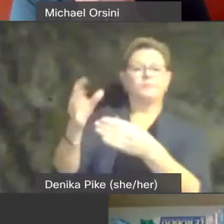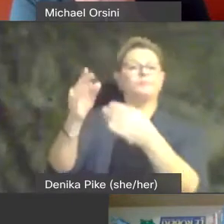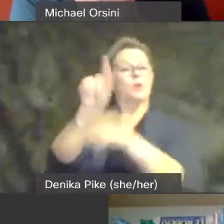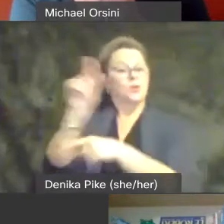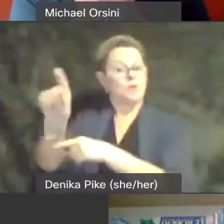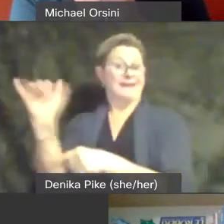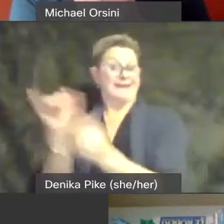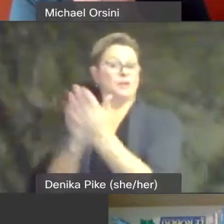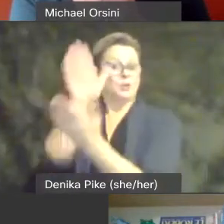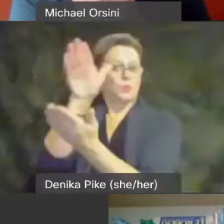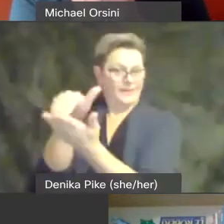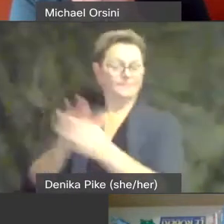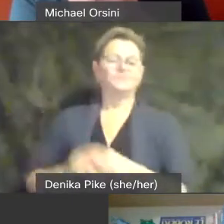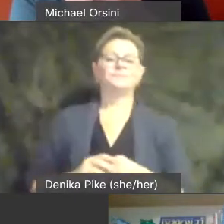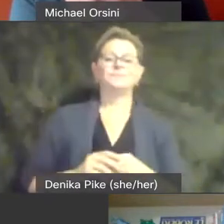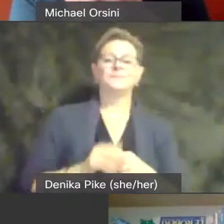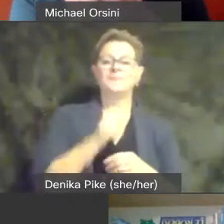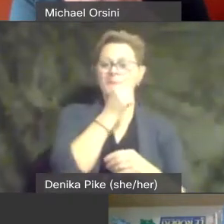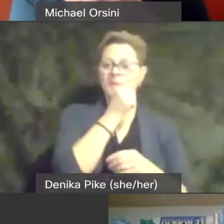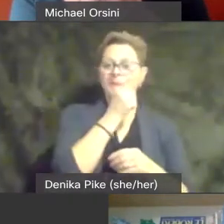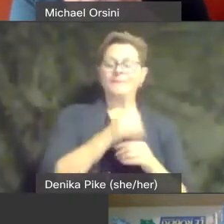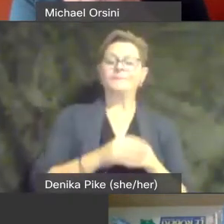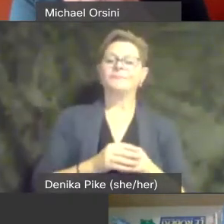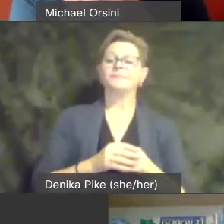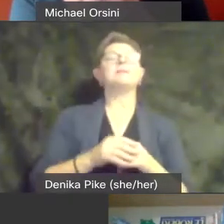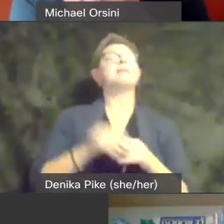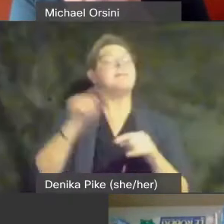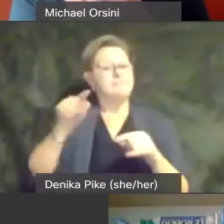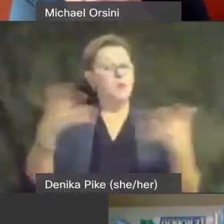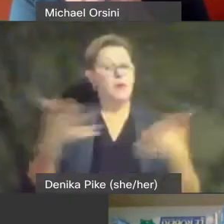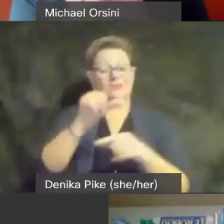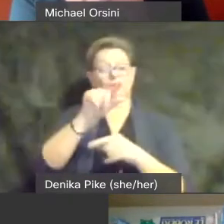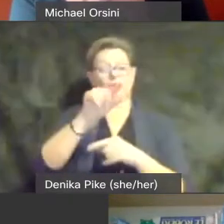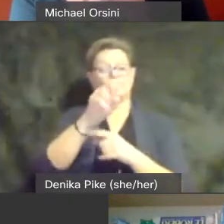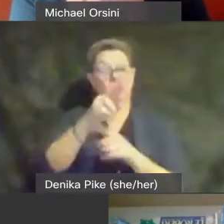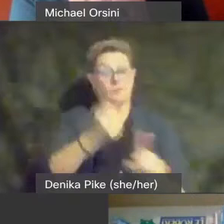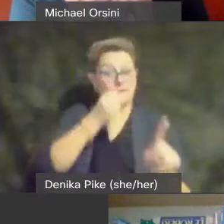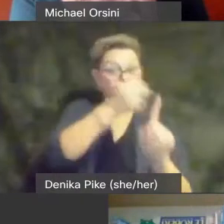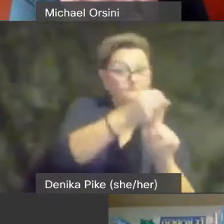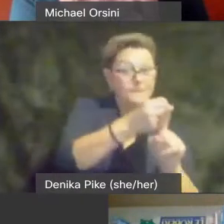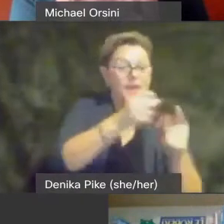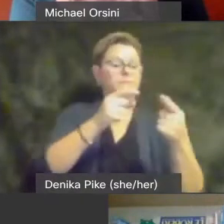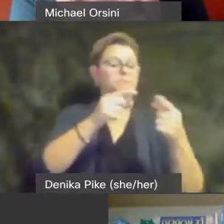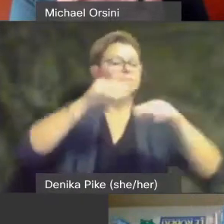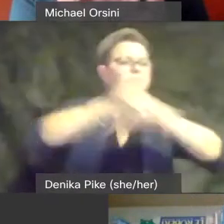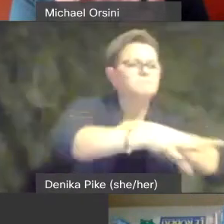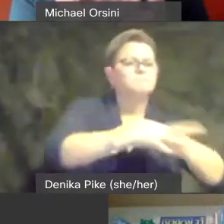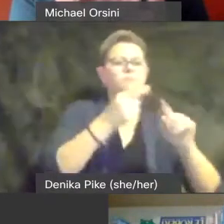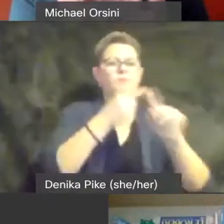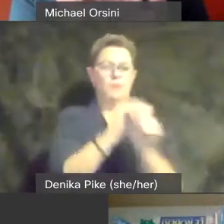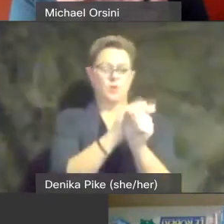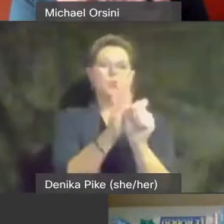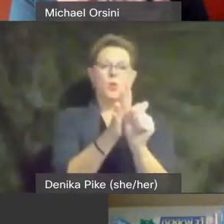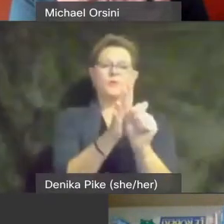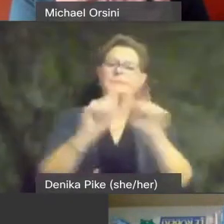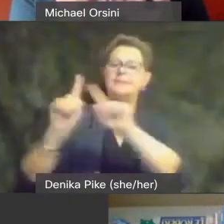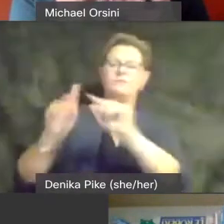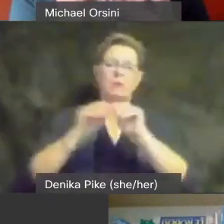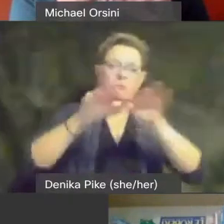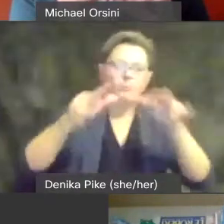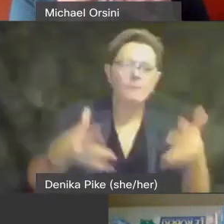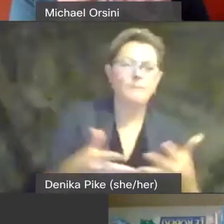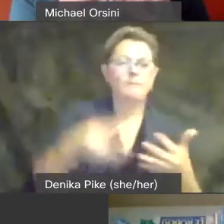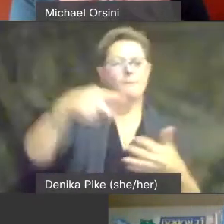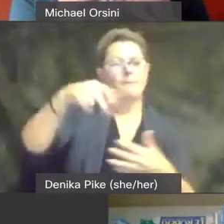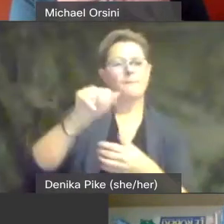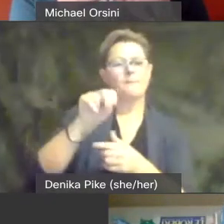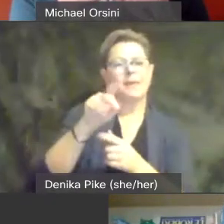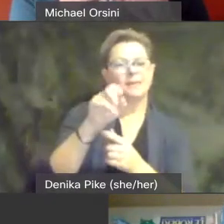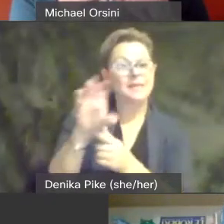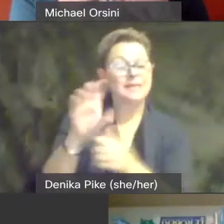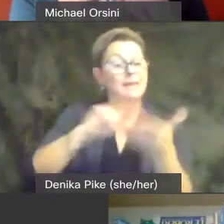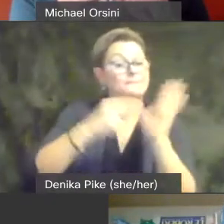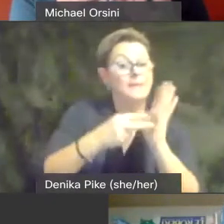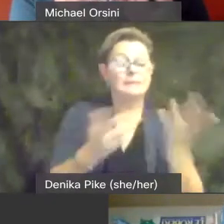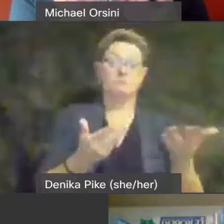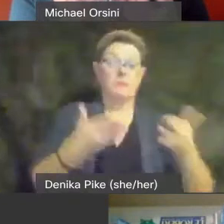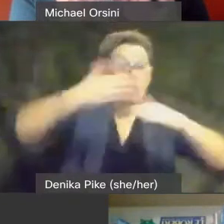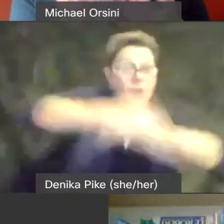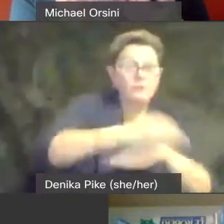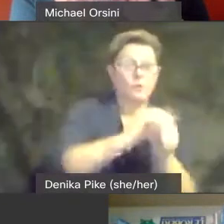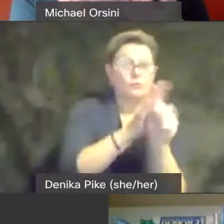COVID-19 has led to increase recognition of the gendered impacts burdens and implications of pandemics. That recognition is important. However, of equal importance is what comes next Dr. Harman talk considers what?